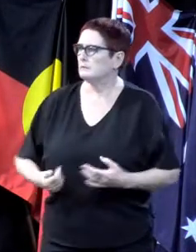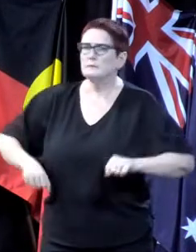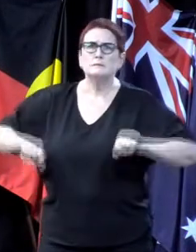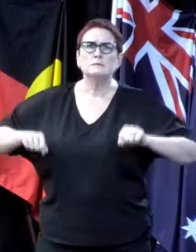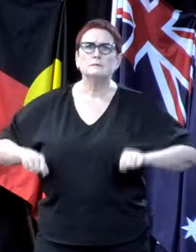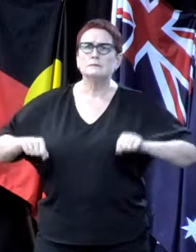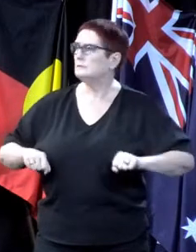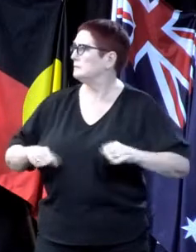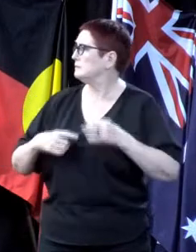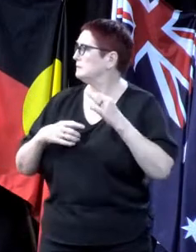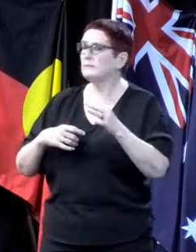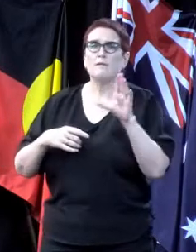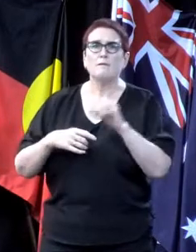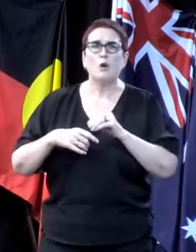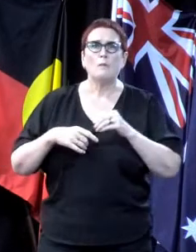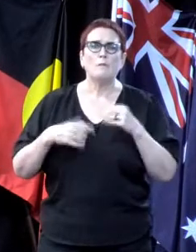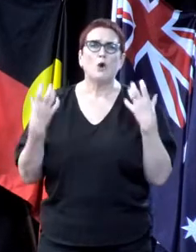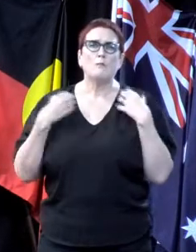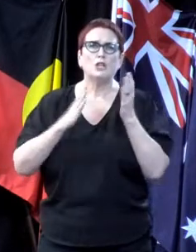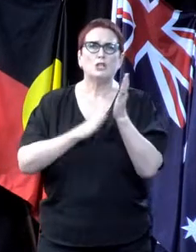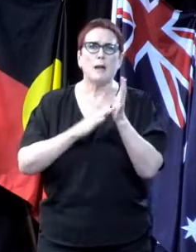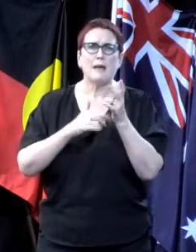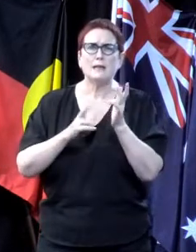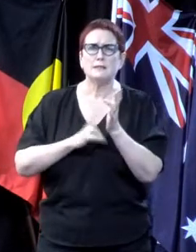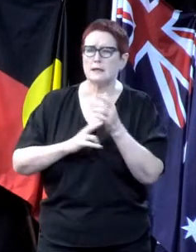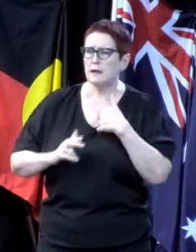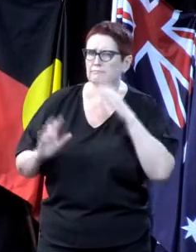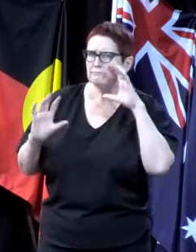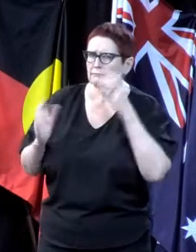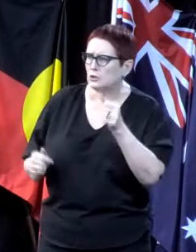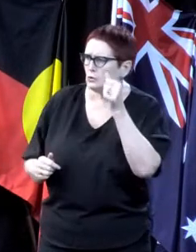that she would like to ask. I was interested in the comment about there are parents